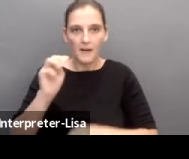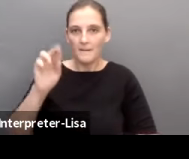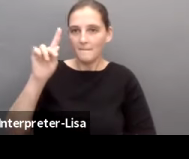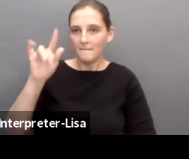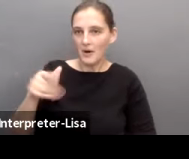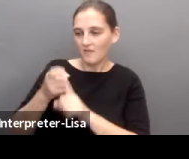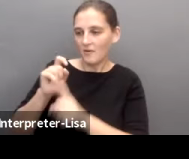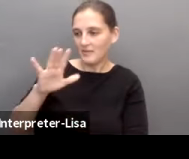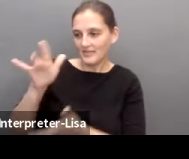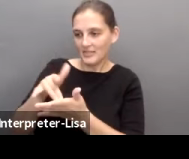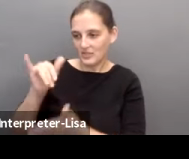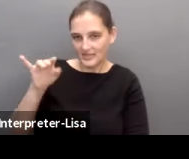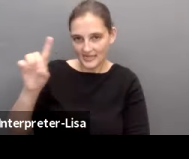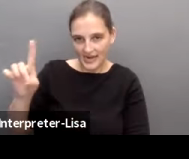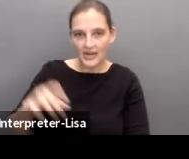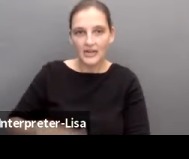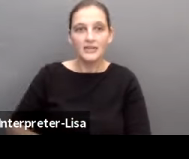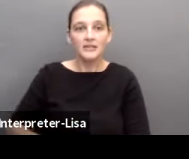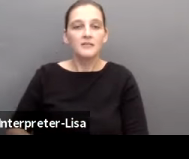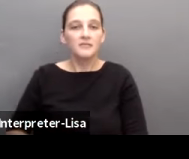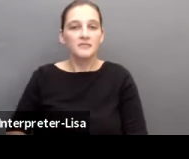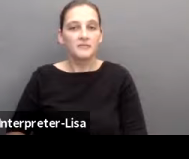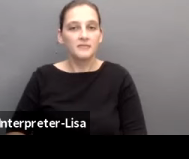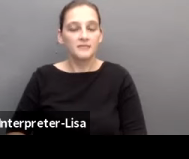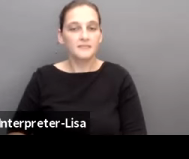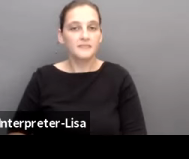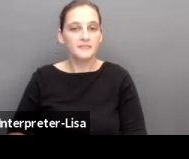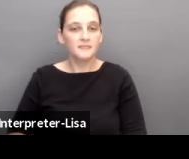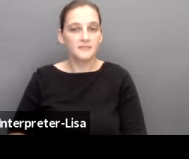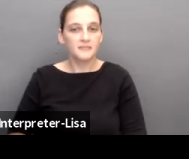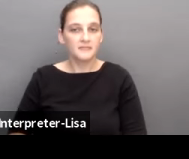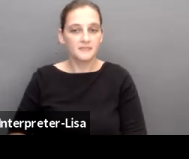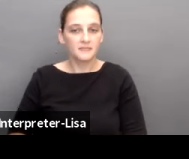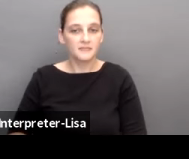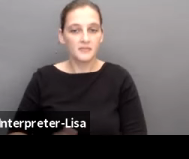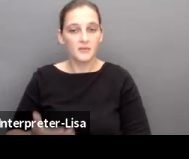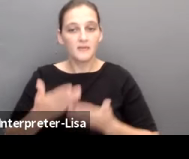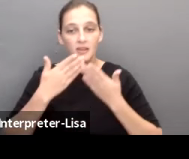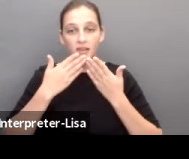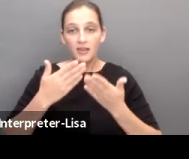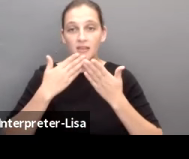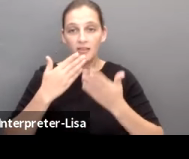central Indiana, also would like to thank Jae Chul Lee from the Center for Health Equity